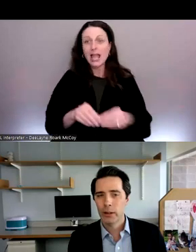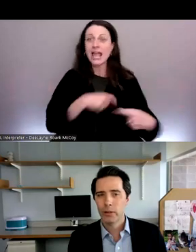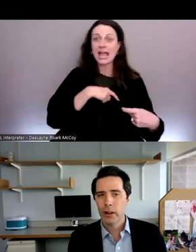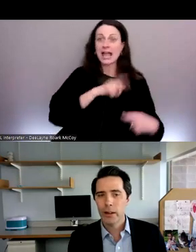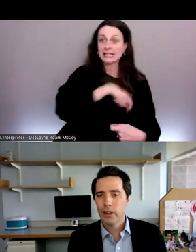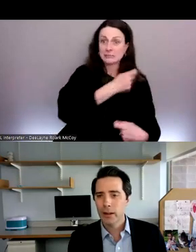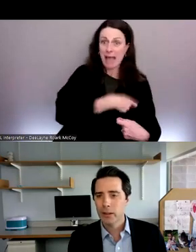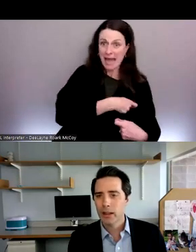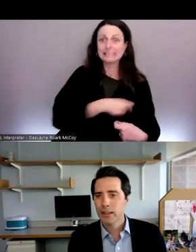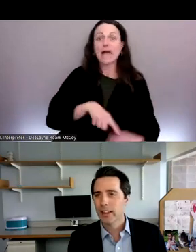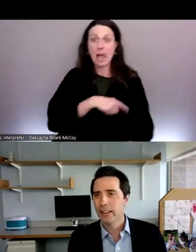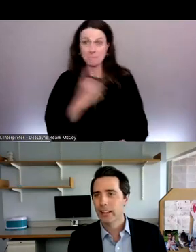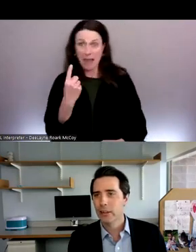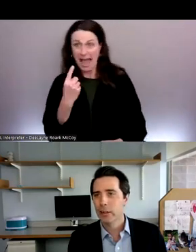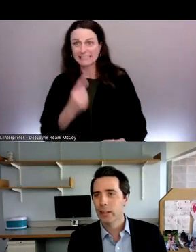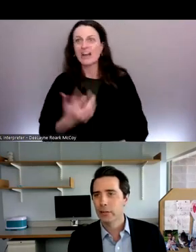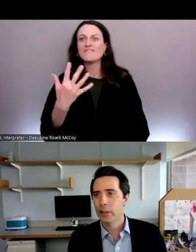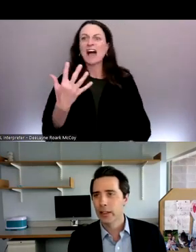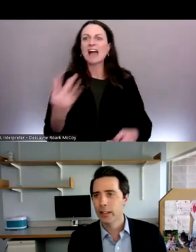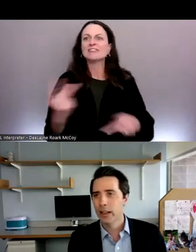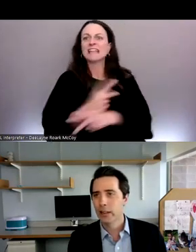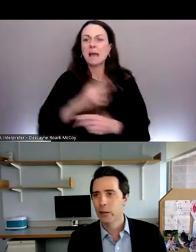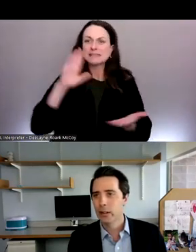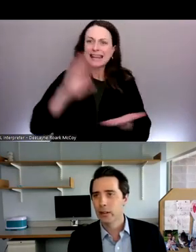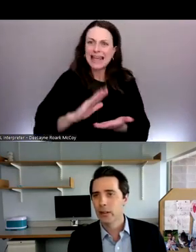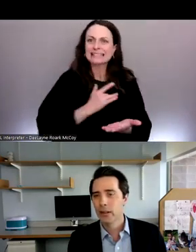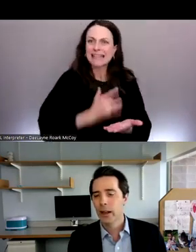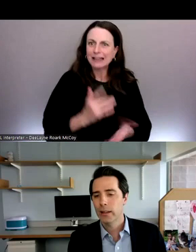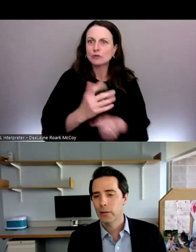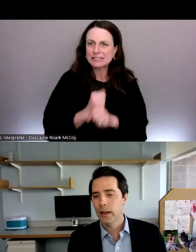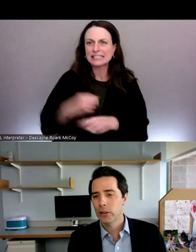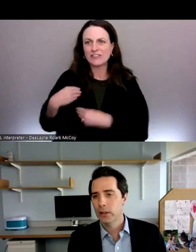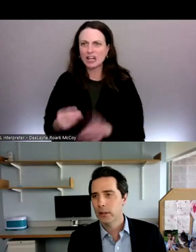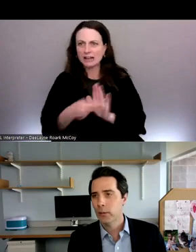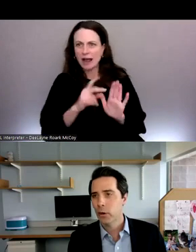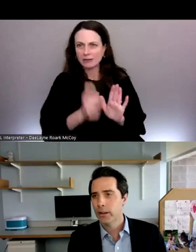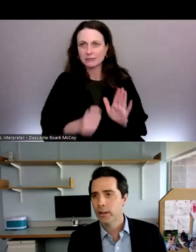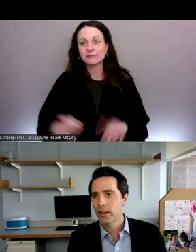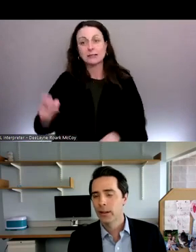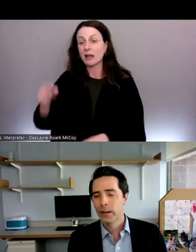five times less likely to receive a